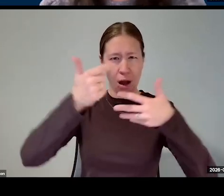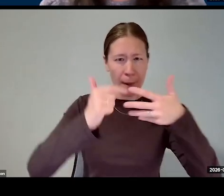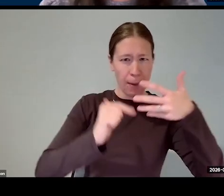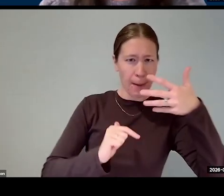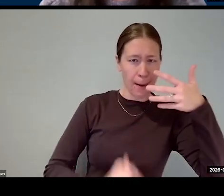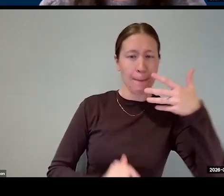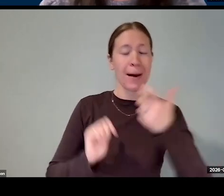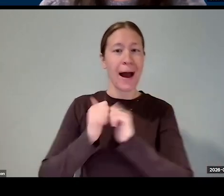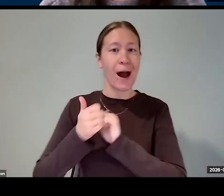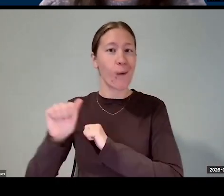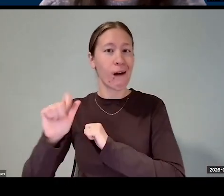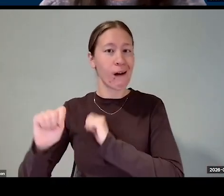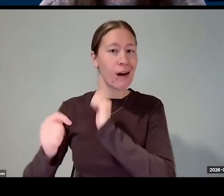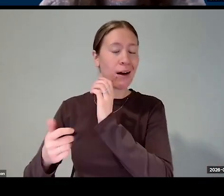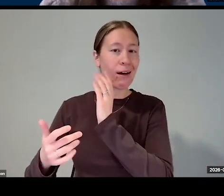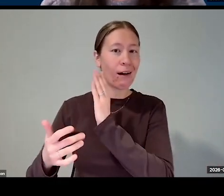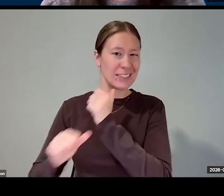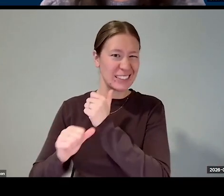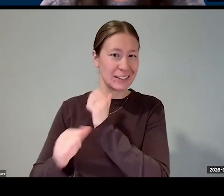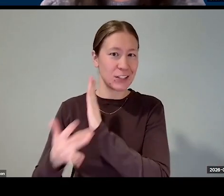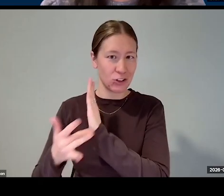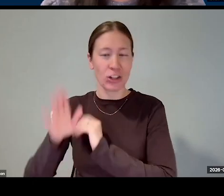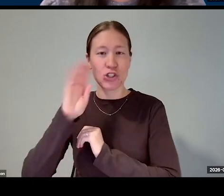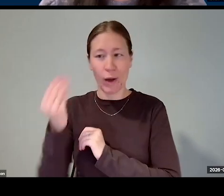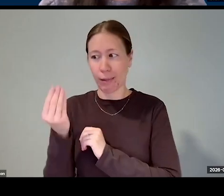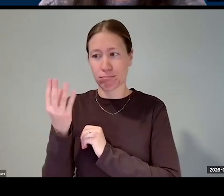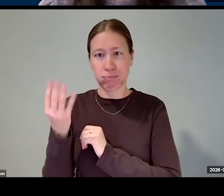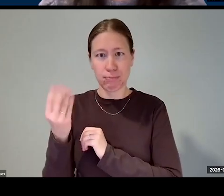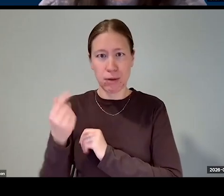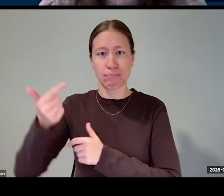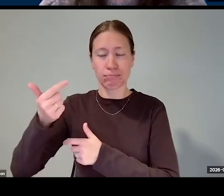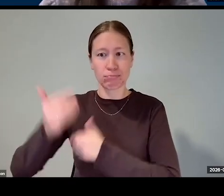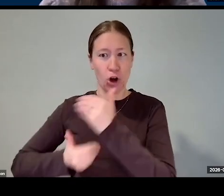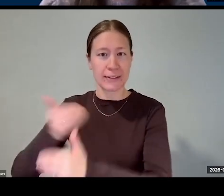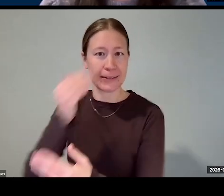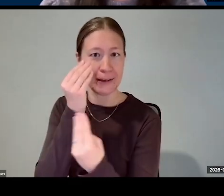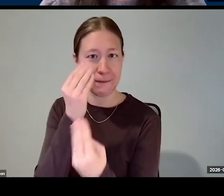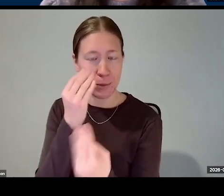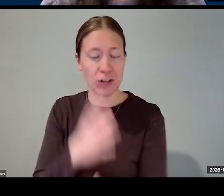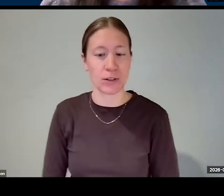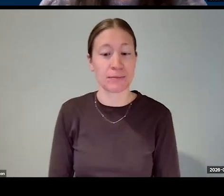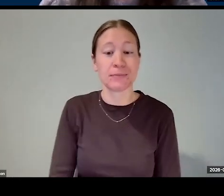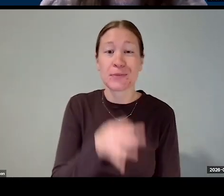In a few minutes I will demo how to check your reading order with either the tab check.